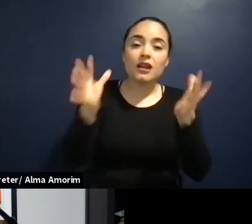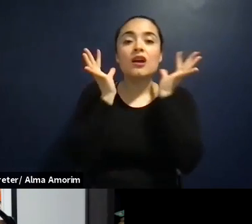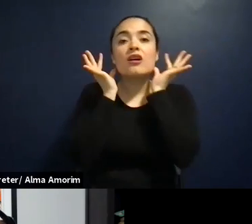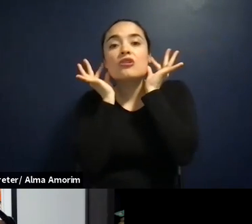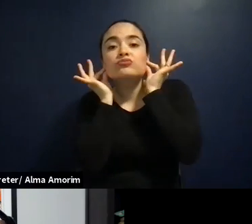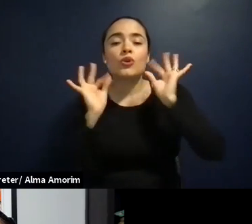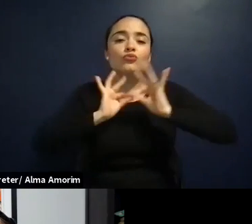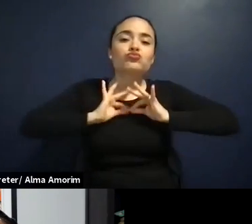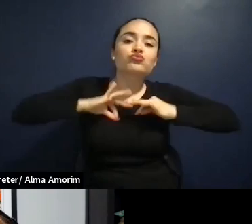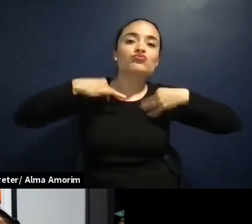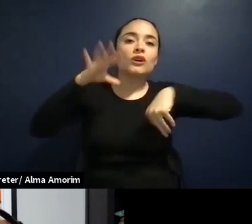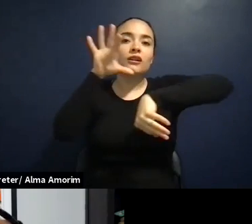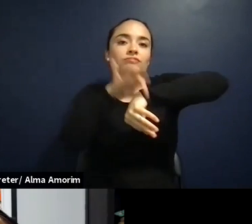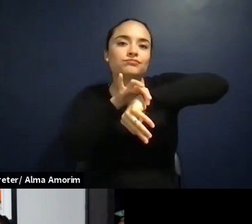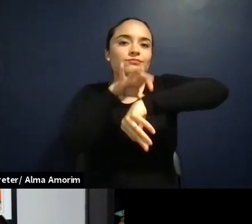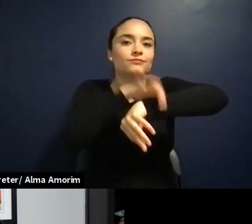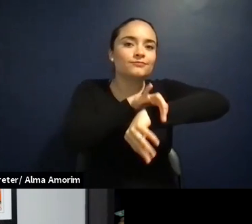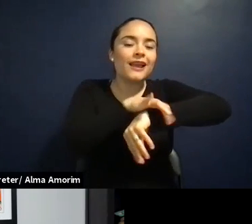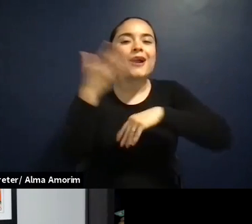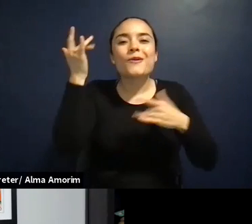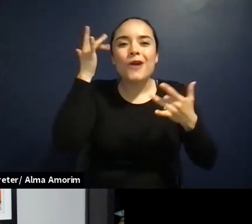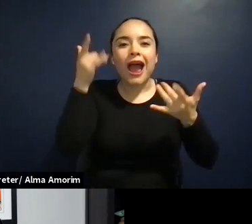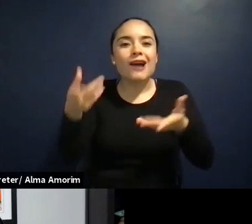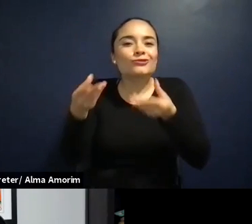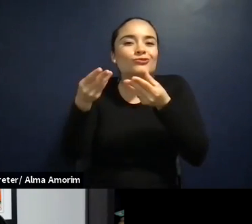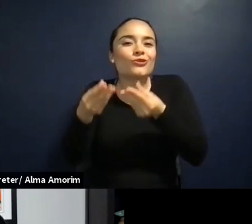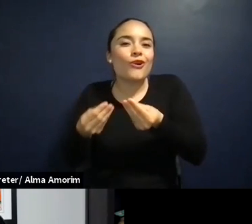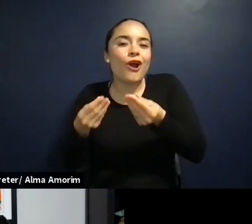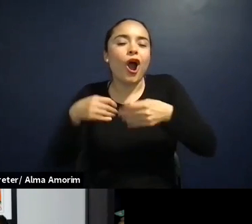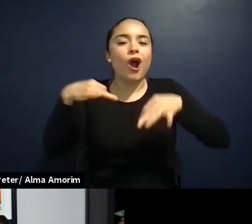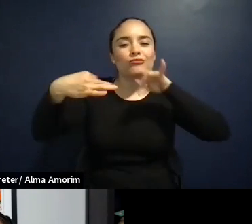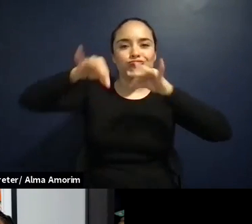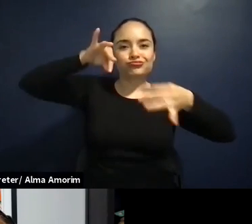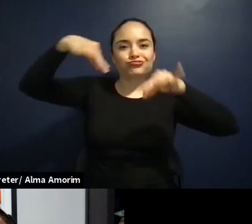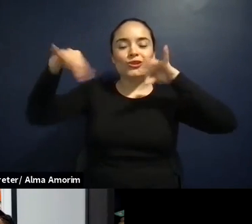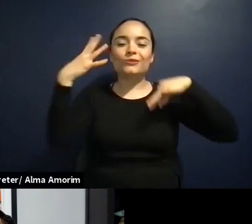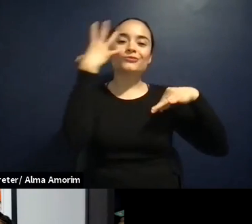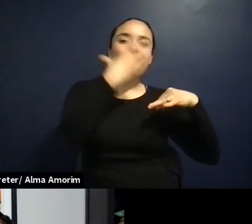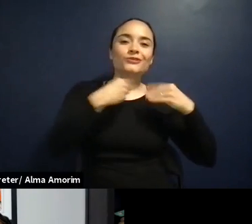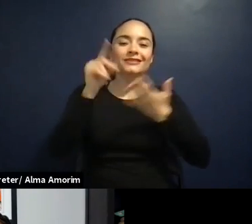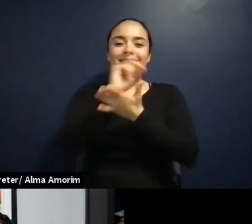we talked about the squishy properties, but yeah, it's used for a lot of purposes for us